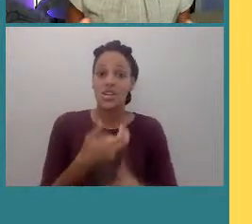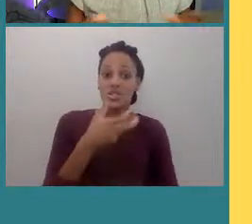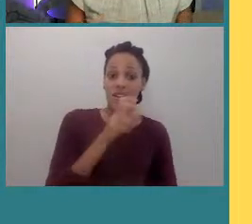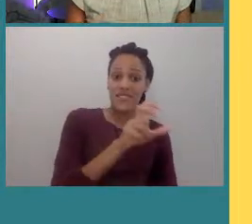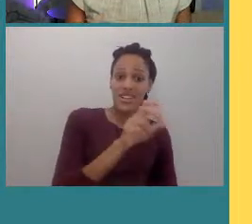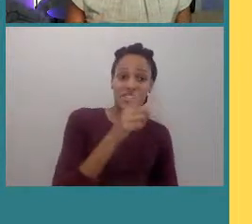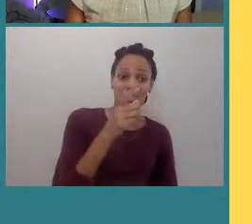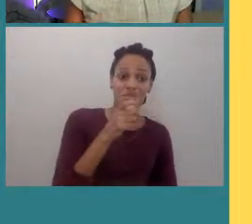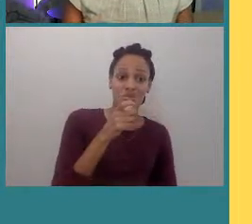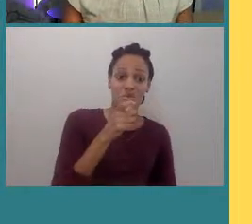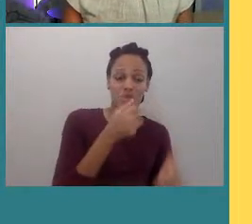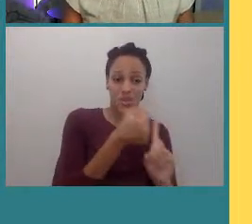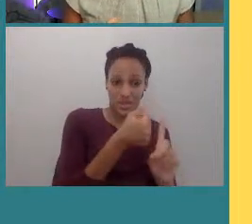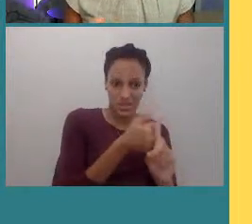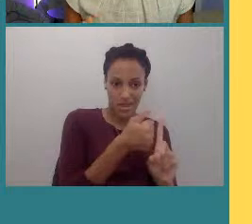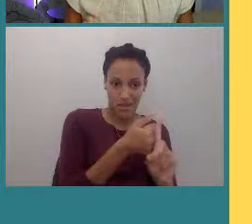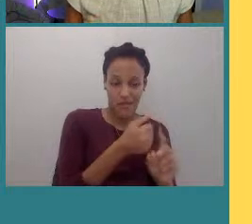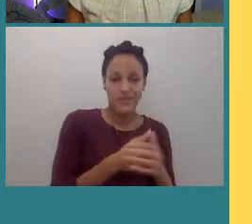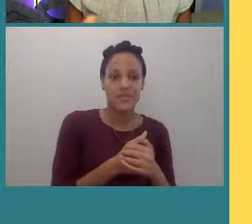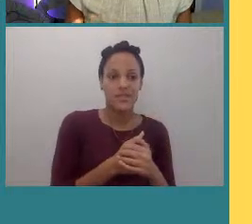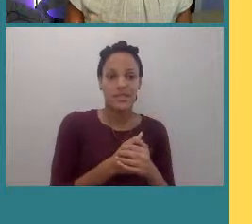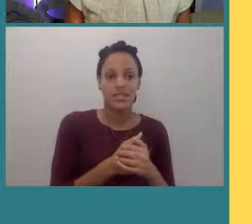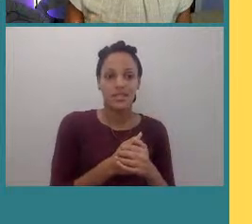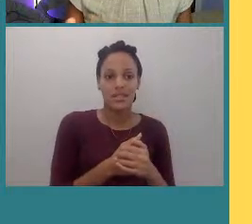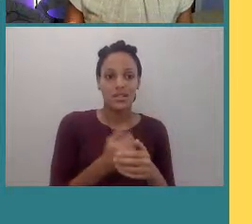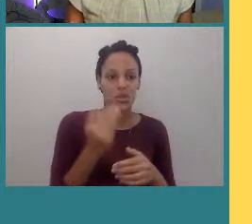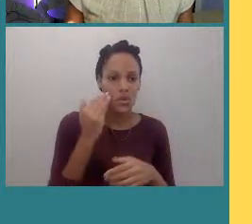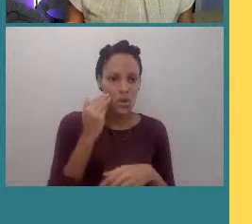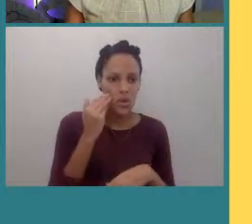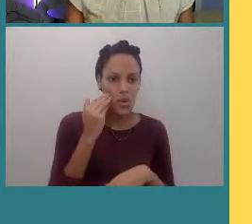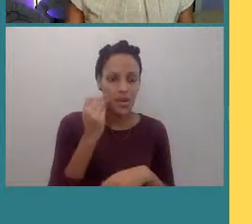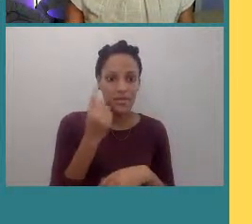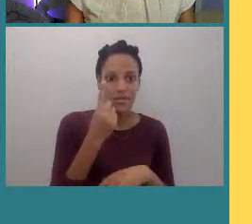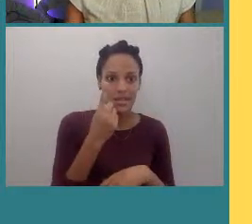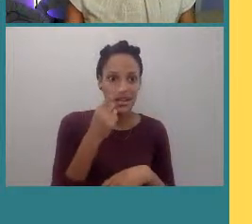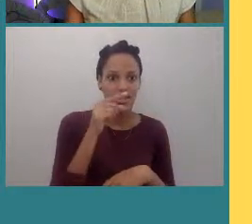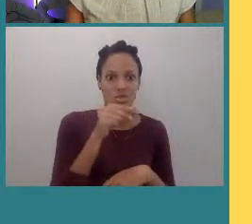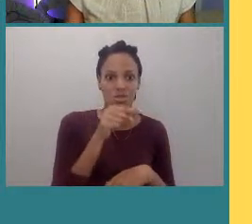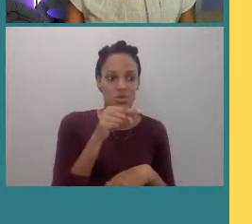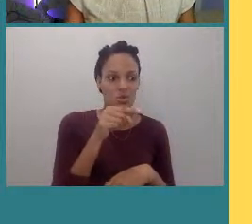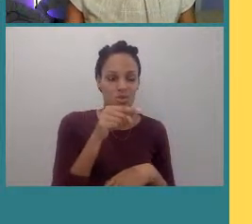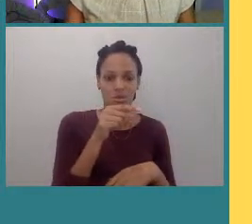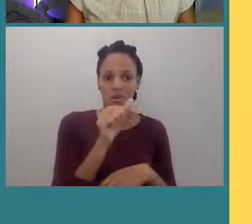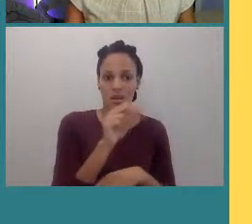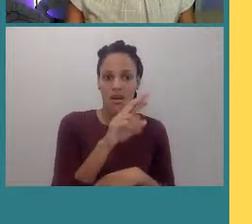first getting to the point where you understand that what you create, your creating value